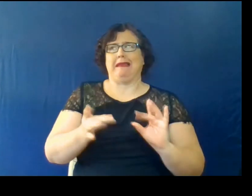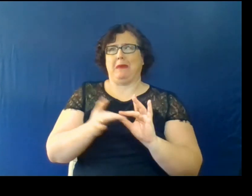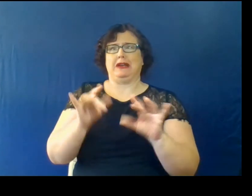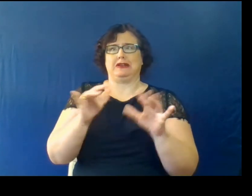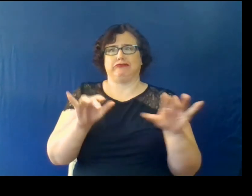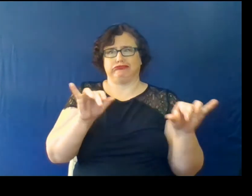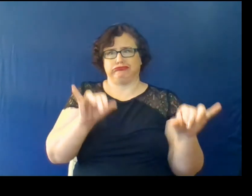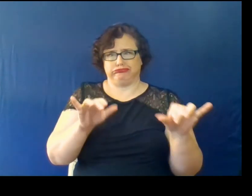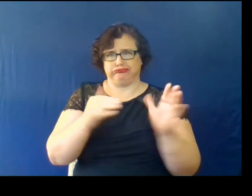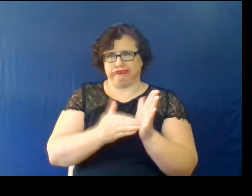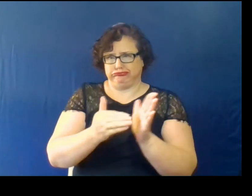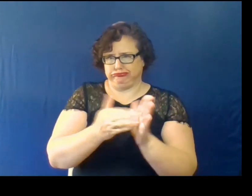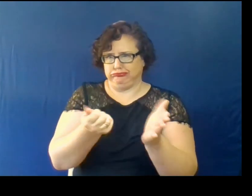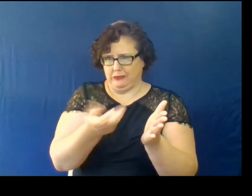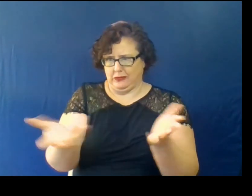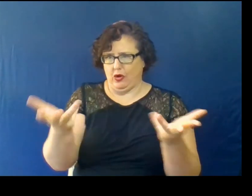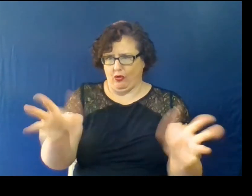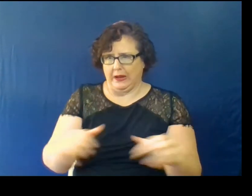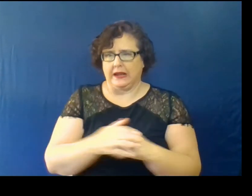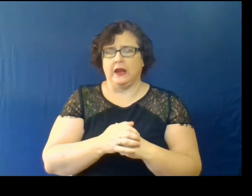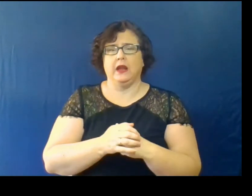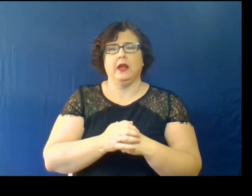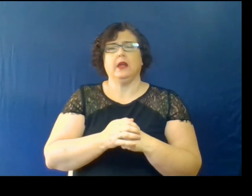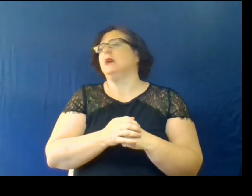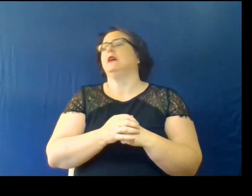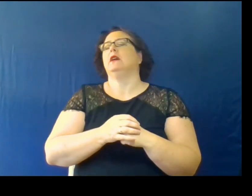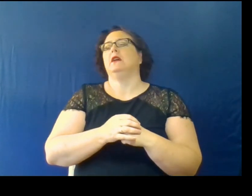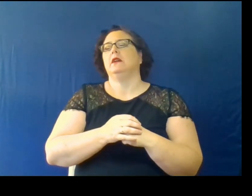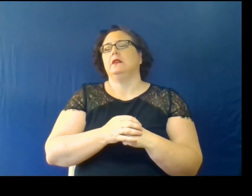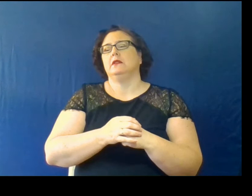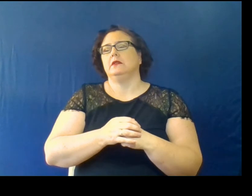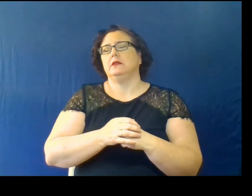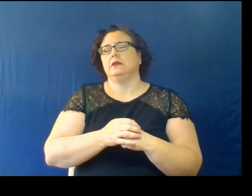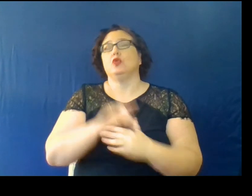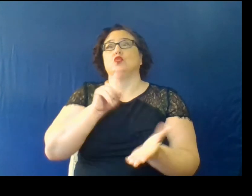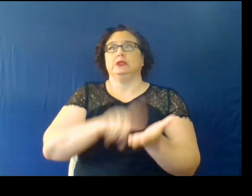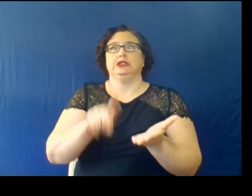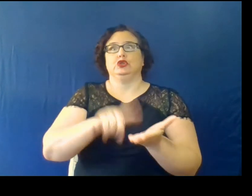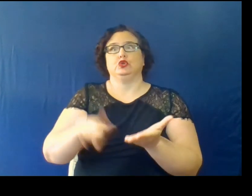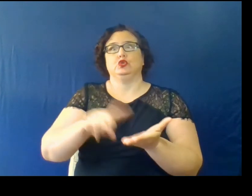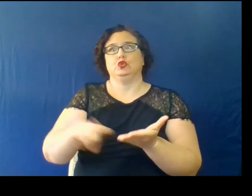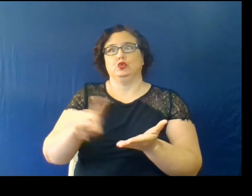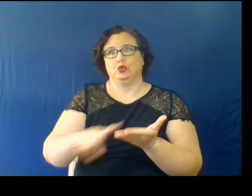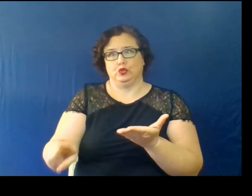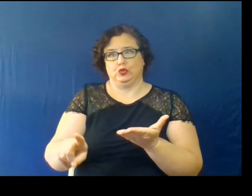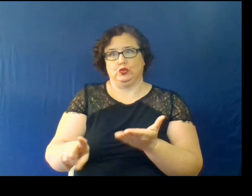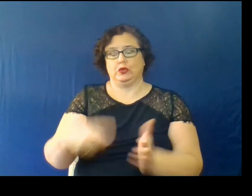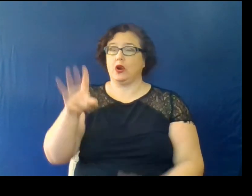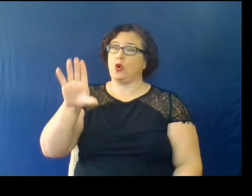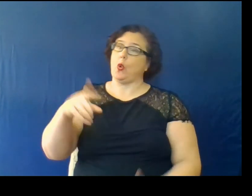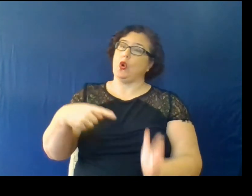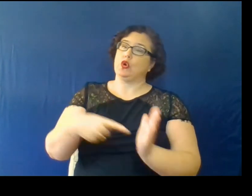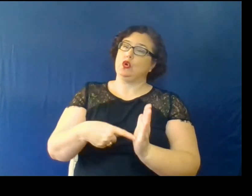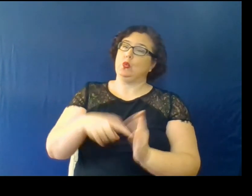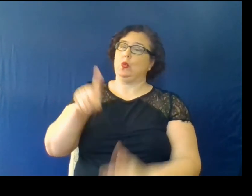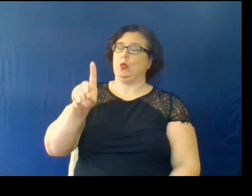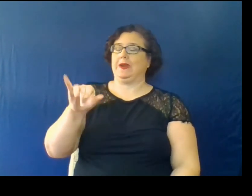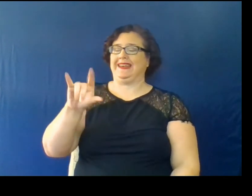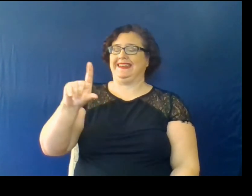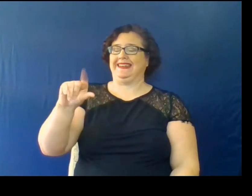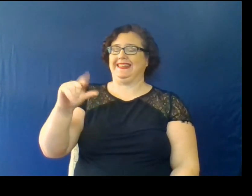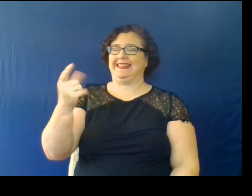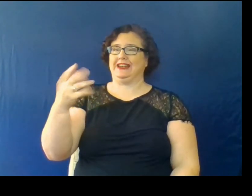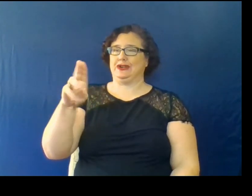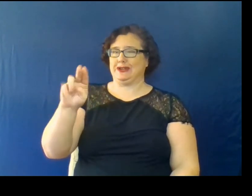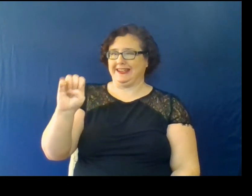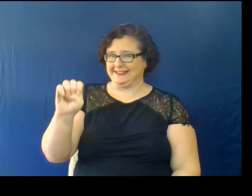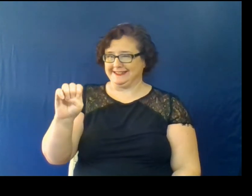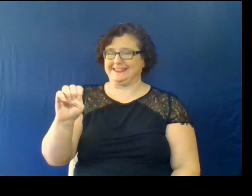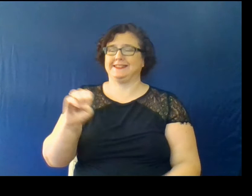times already is doing your research. Doing your due diligence to make sure you understand what